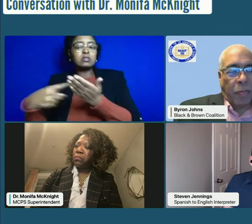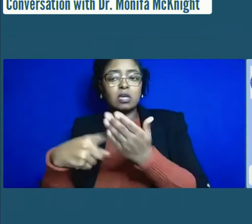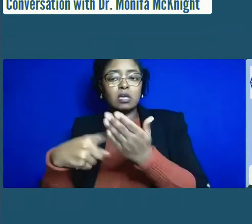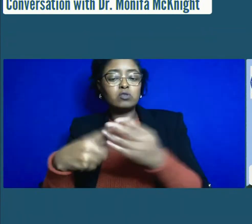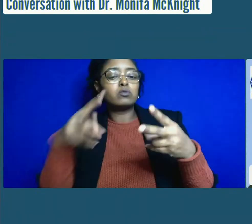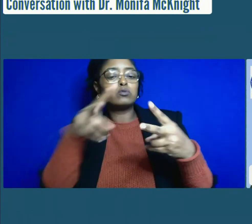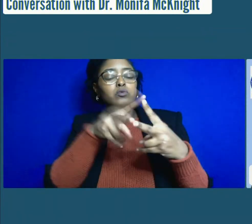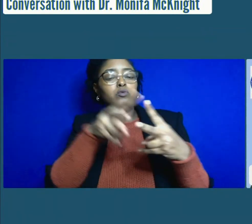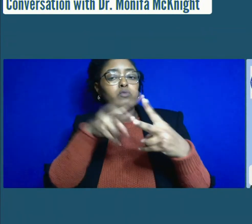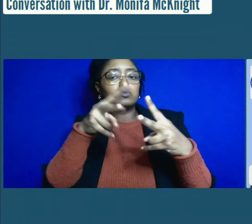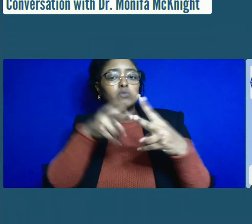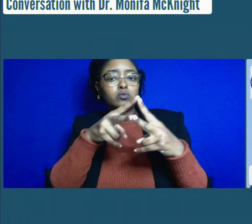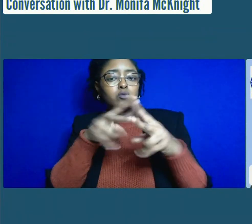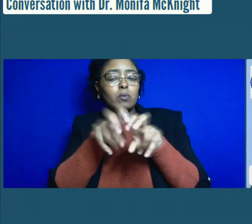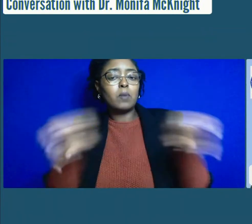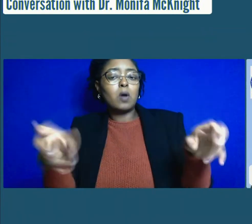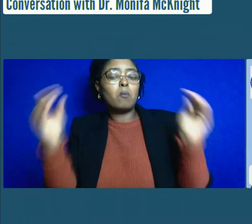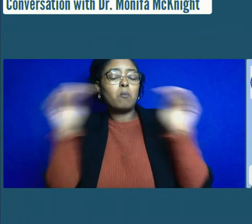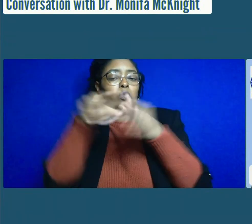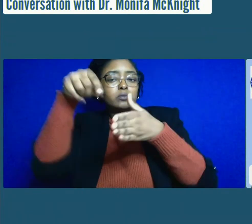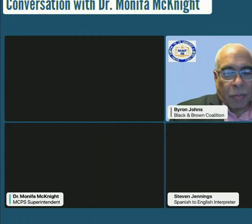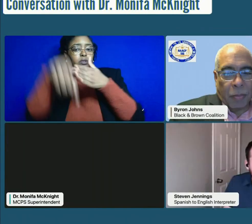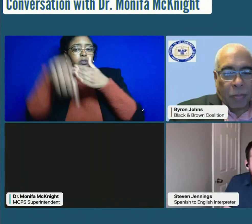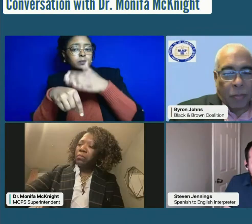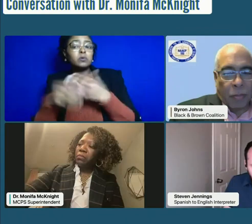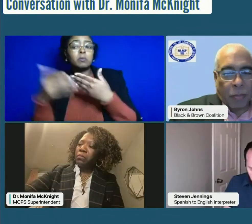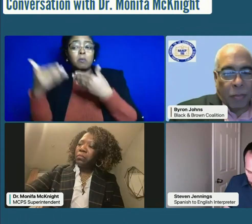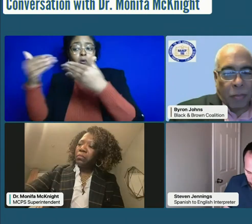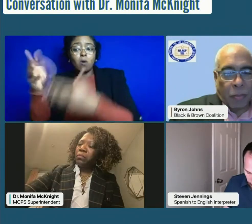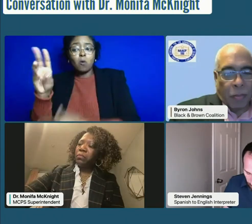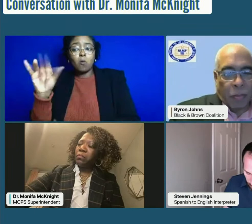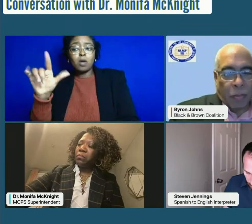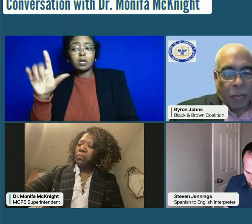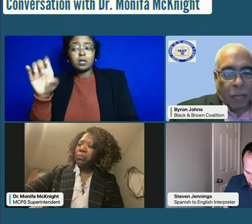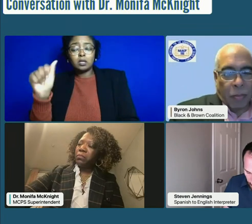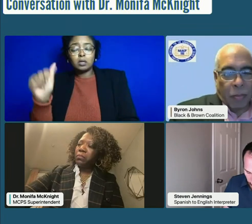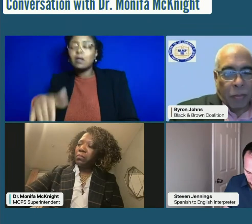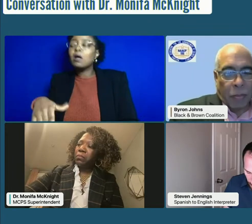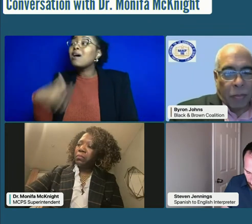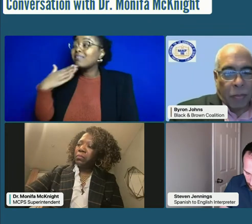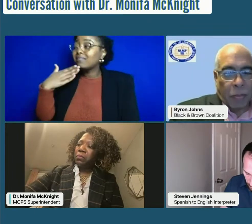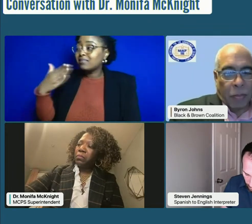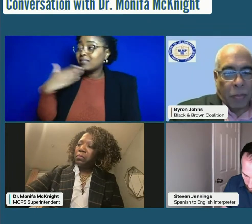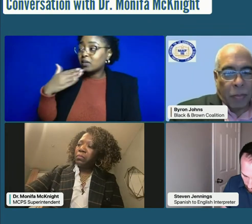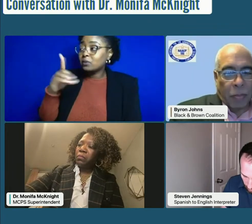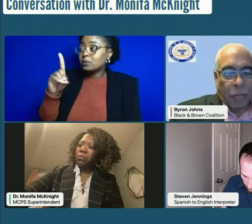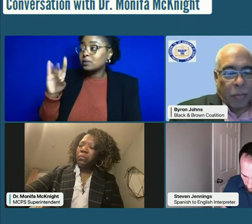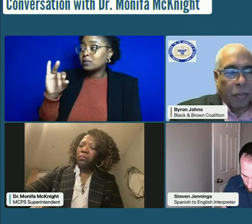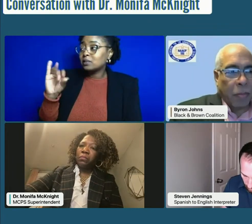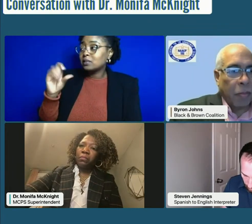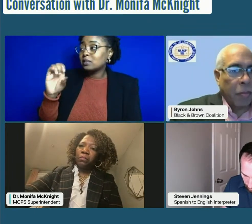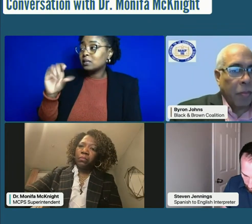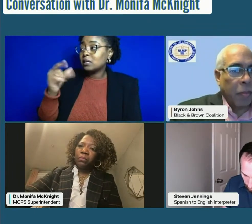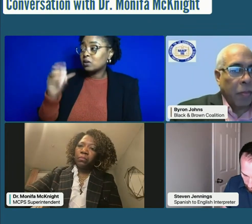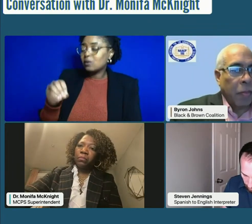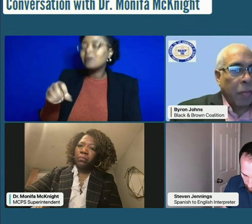two the two panel sessions.